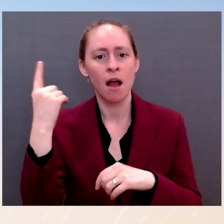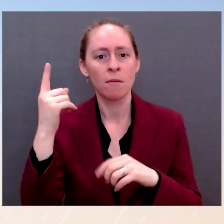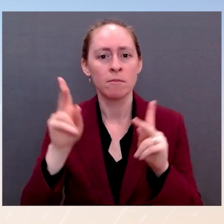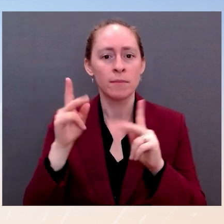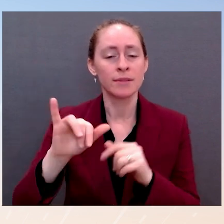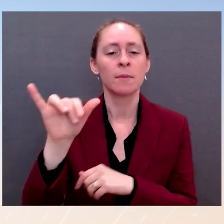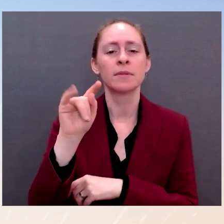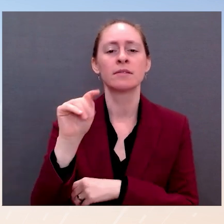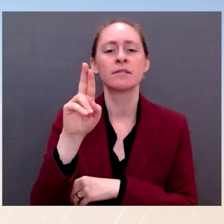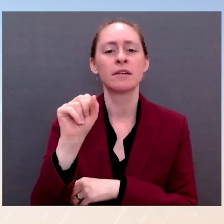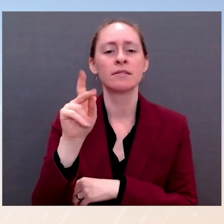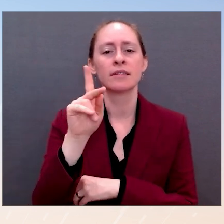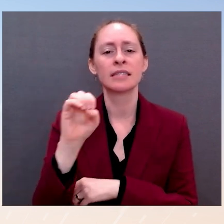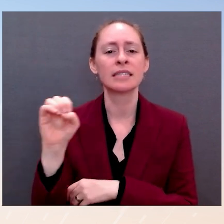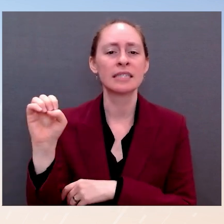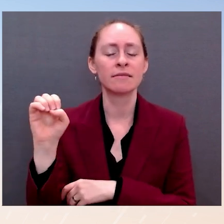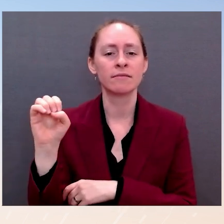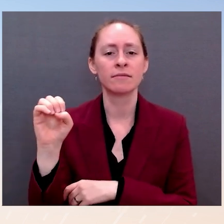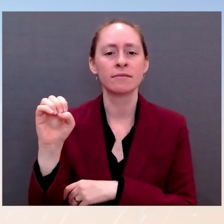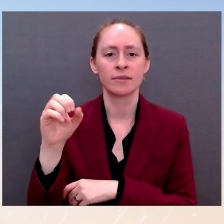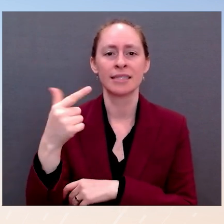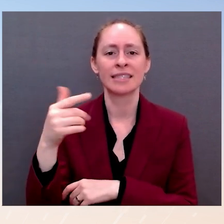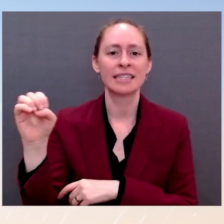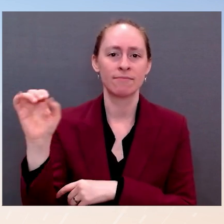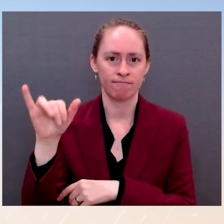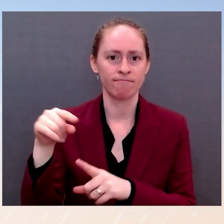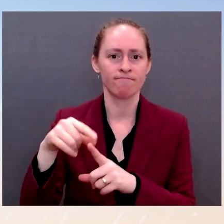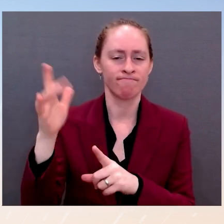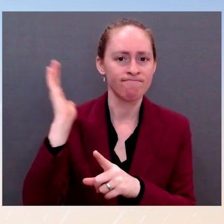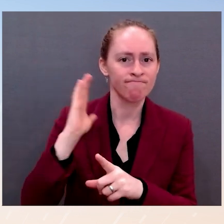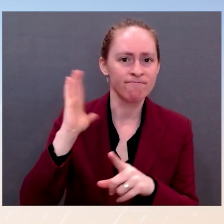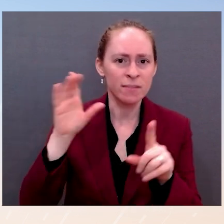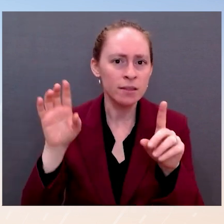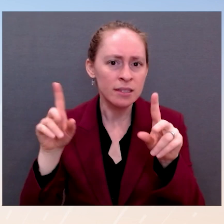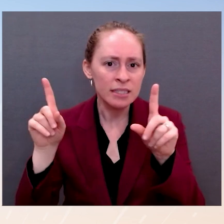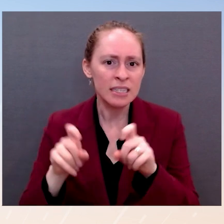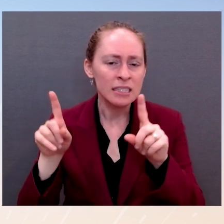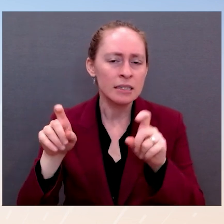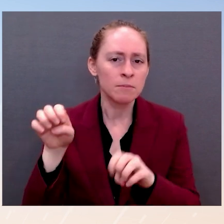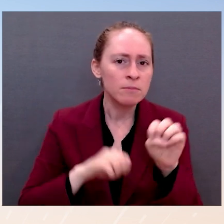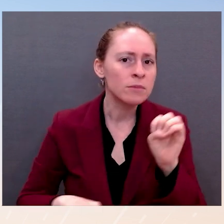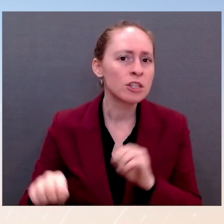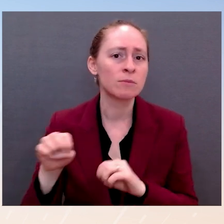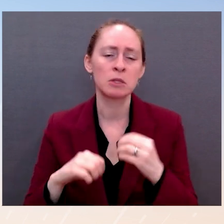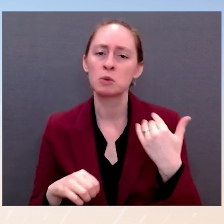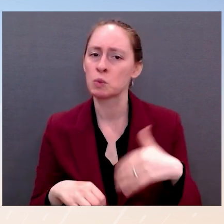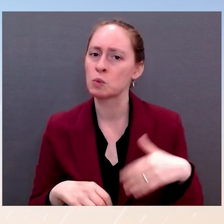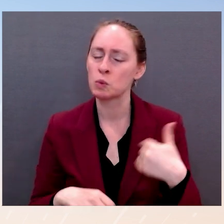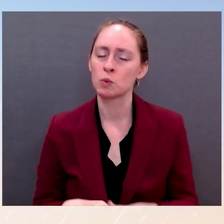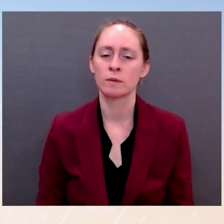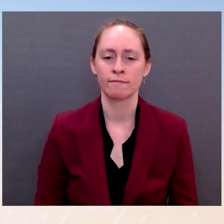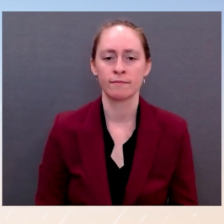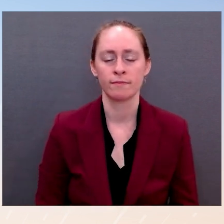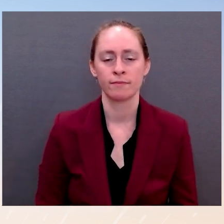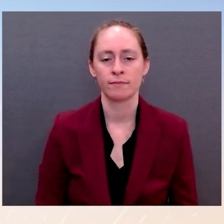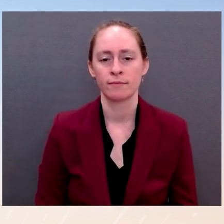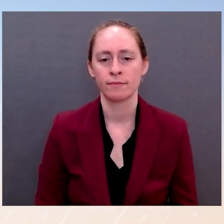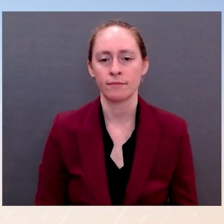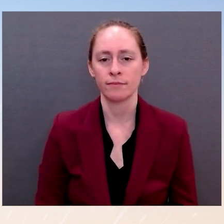But that is far in the past and everybody who has cancer. One thing that anyone who's had cancer has a family member